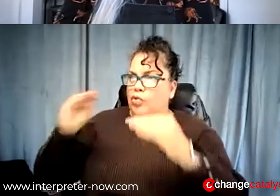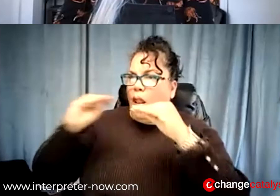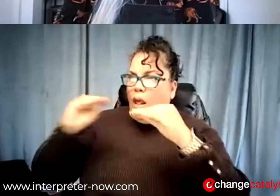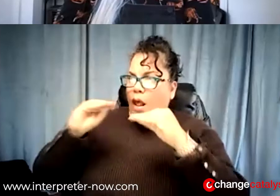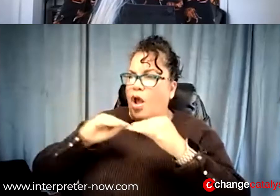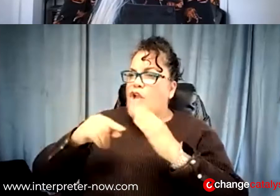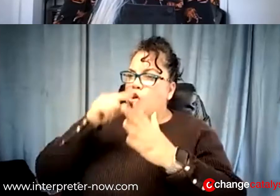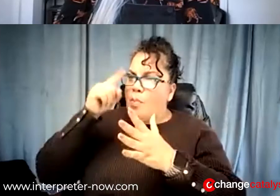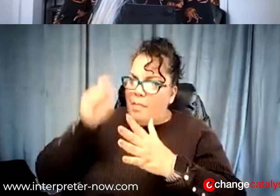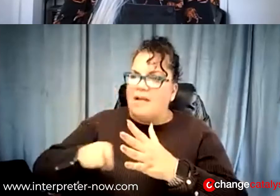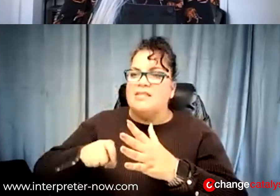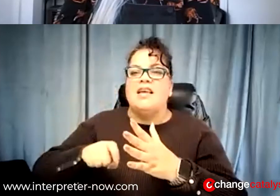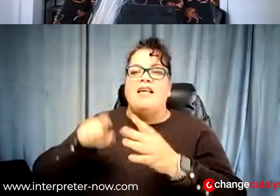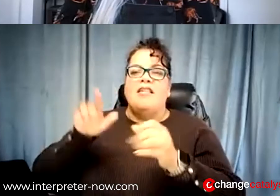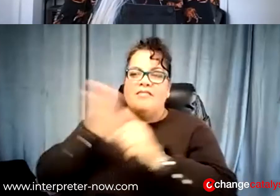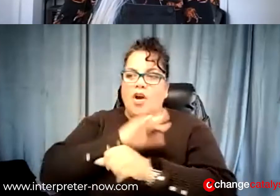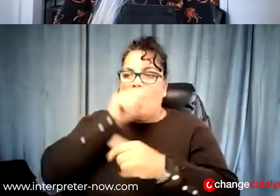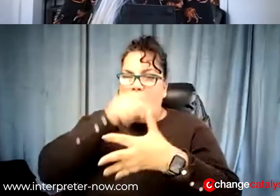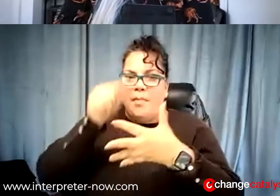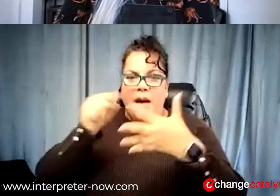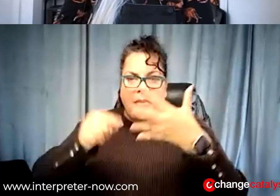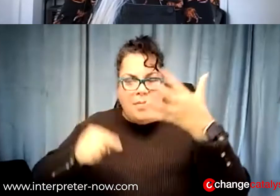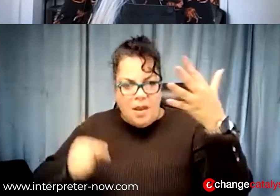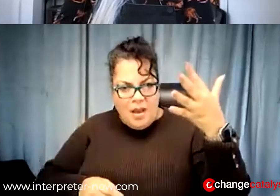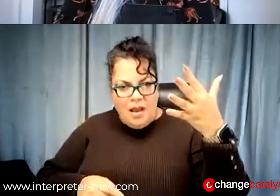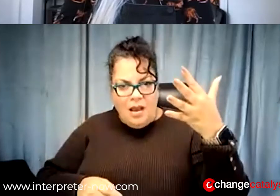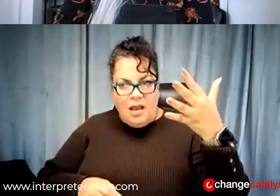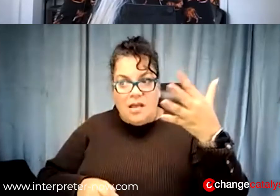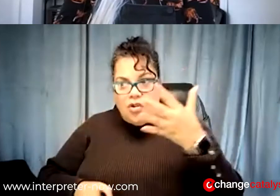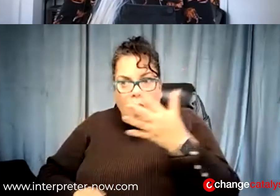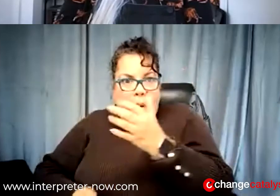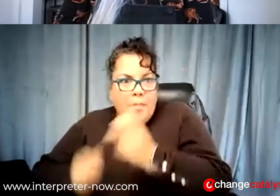It's no wonder that people feel like they're supposed to be getting it right. Like, we're told to get it right.